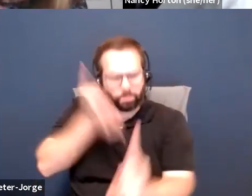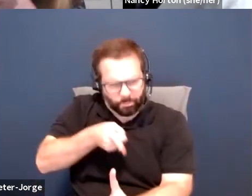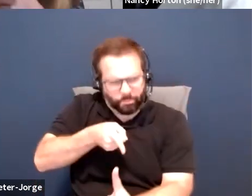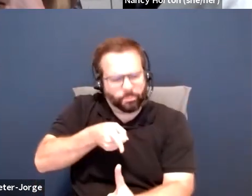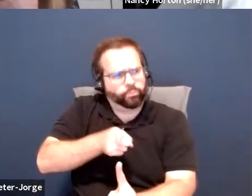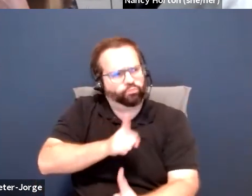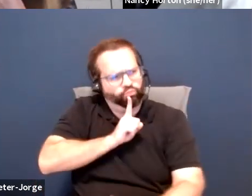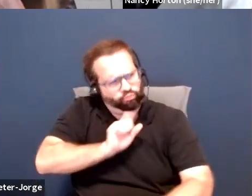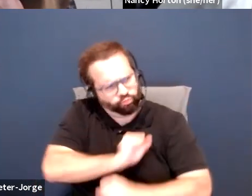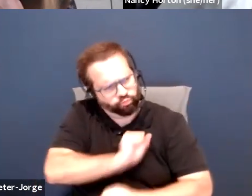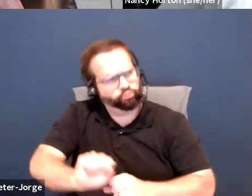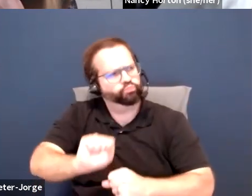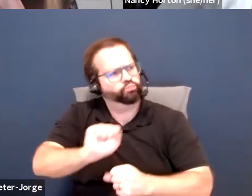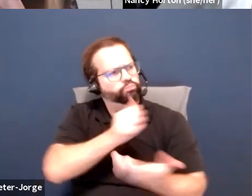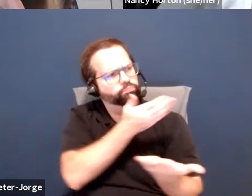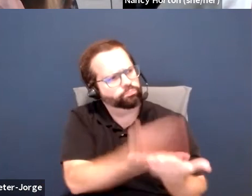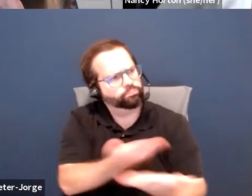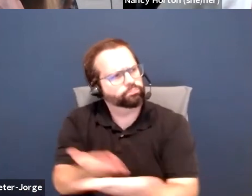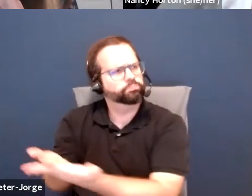treatment. So now, we're really going